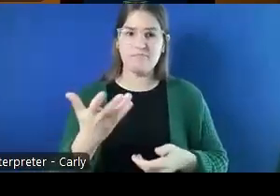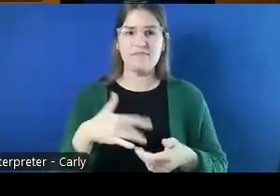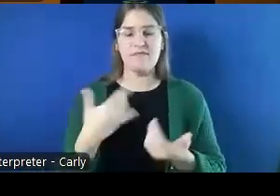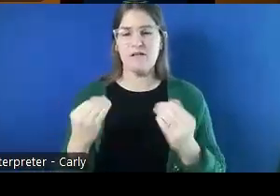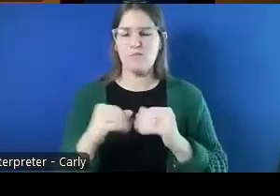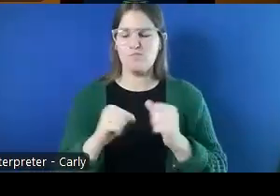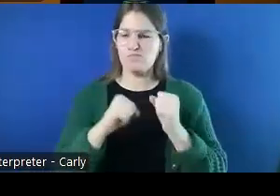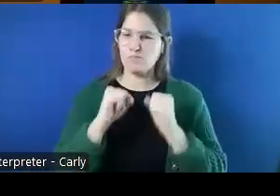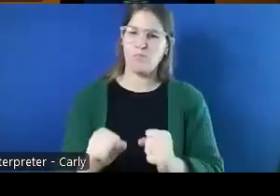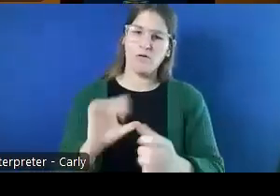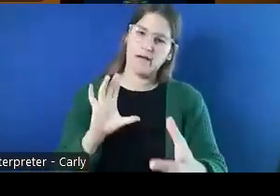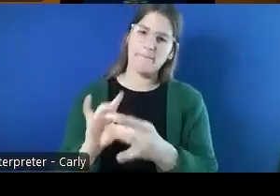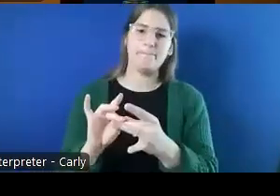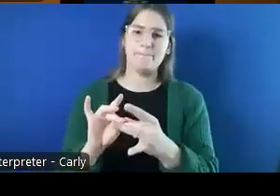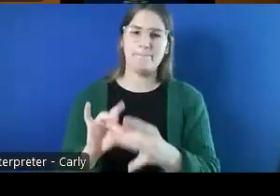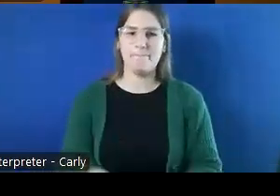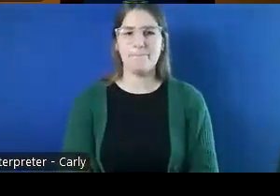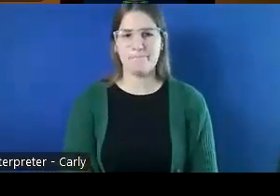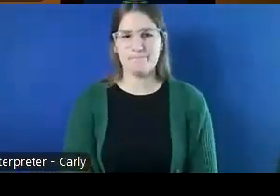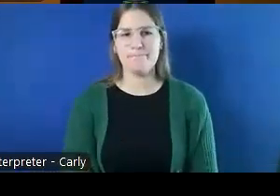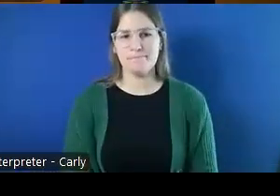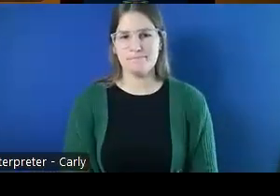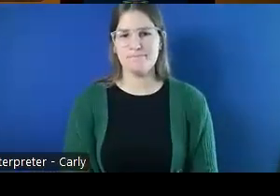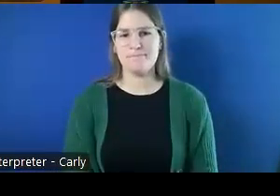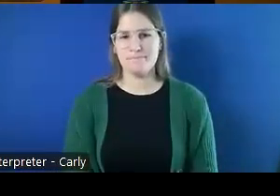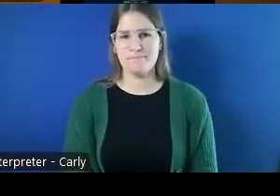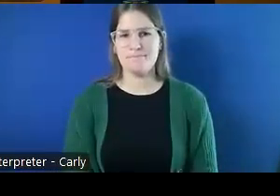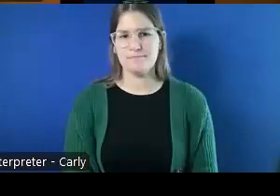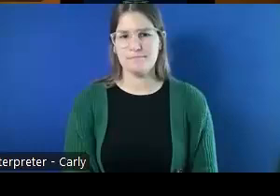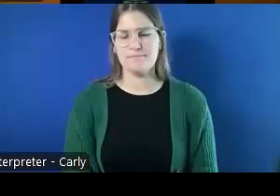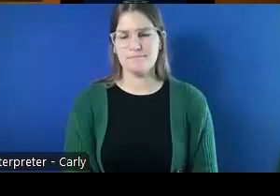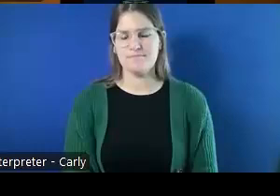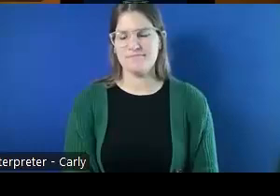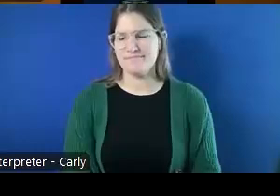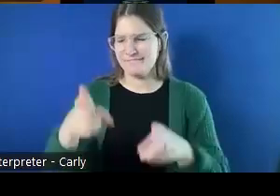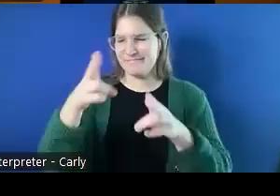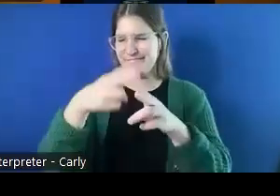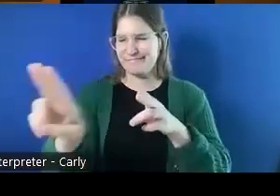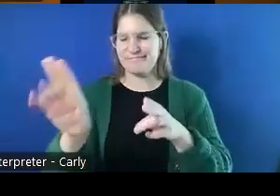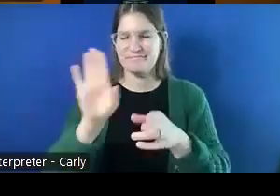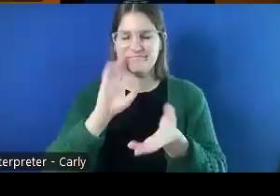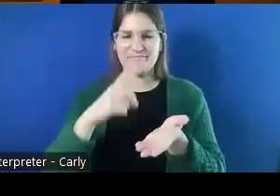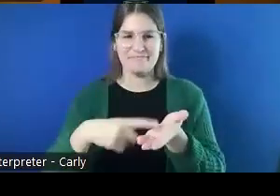process and then really quickly I'll I'll talk about there's cognitive behavioral Stress